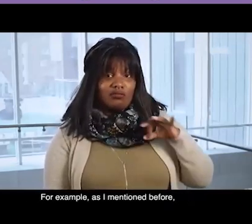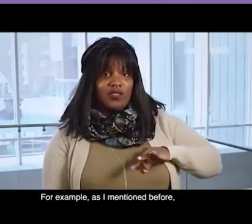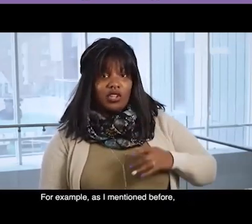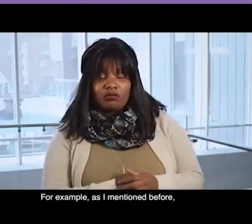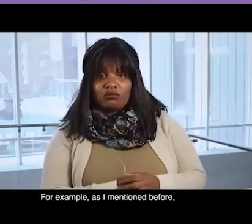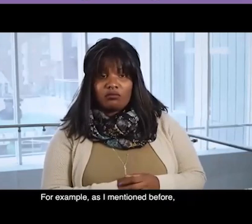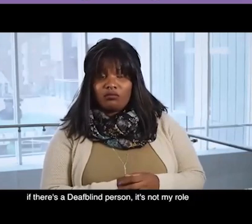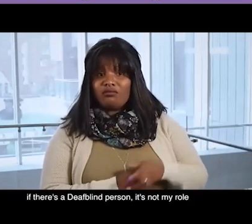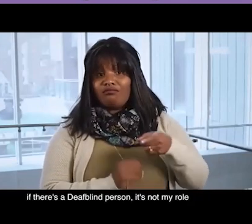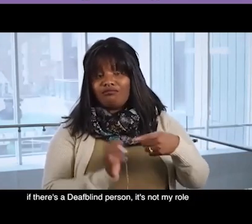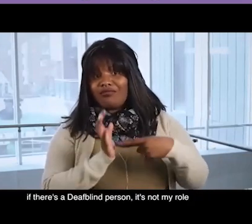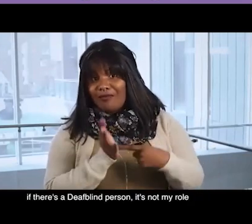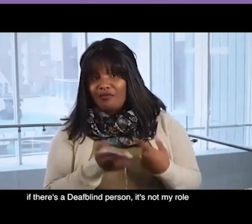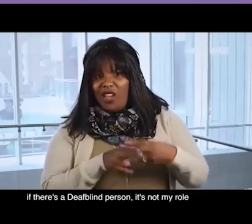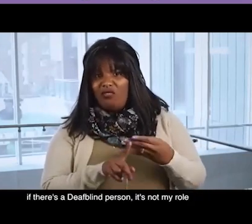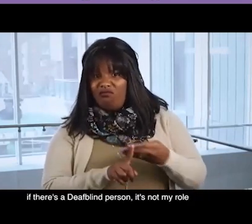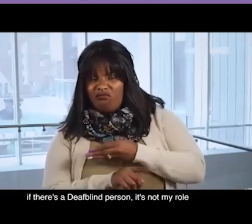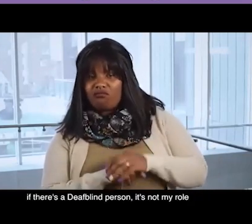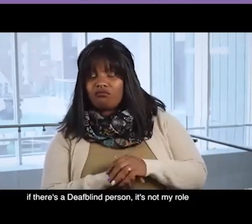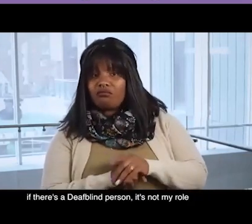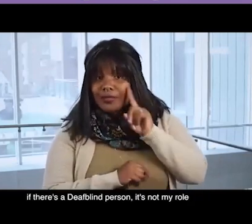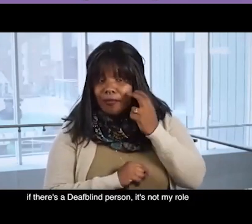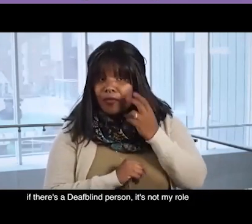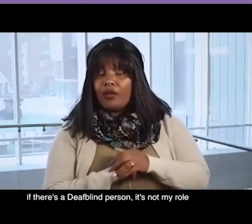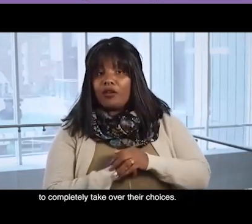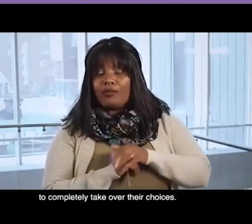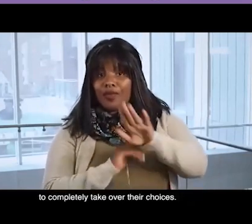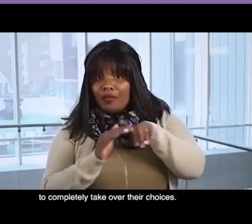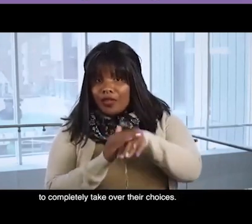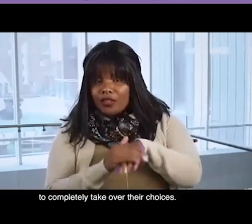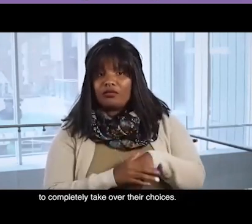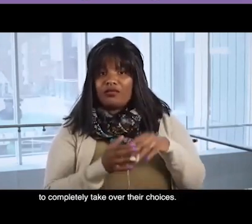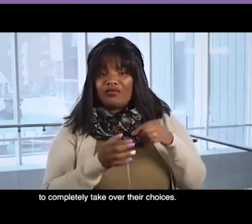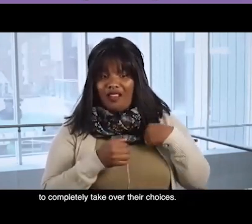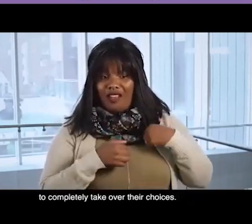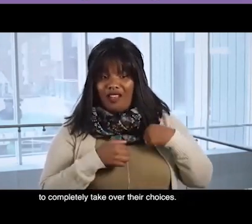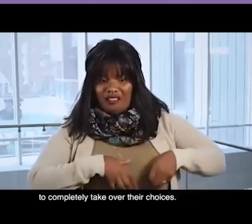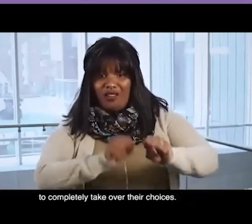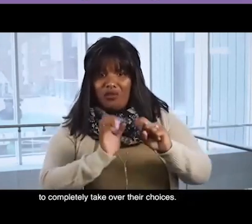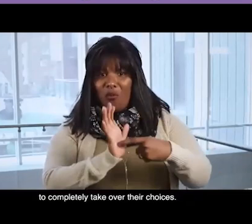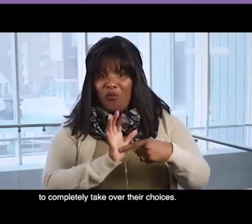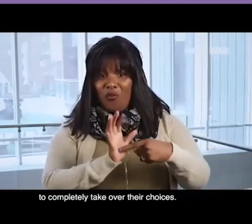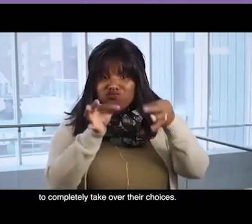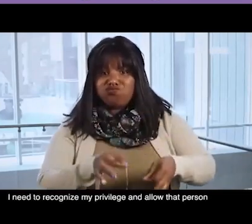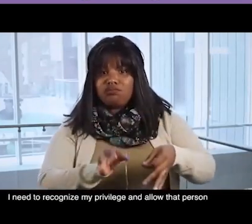For example, I mentioned, there is a deafblind person. I am not going to take on the role of making